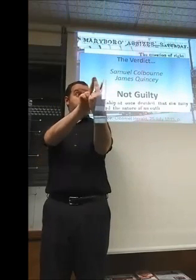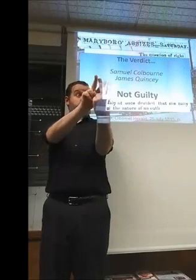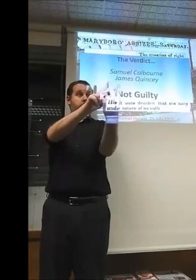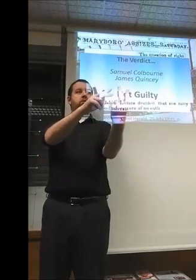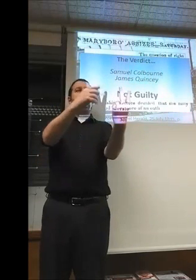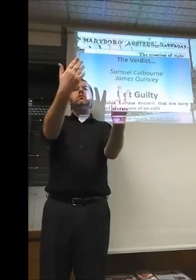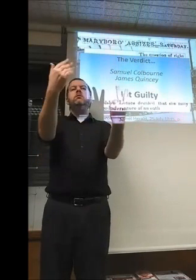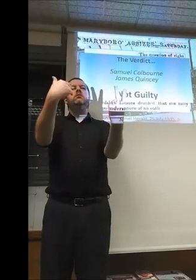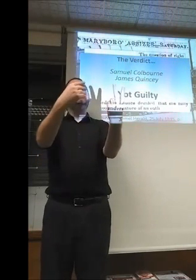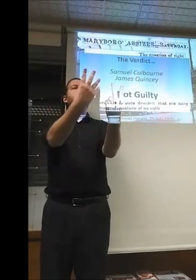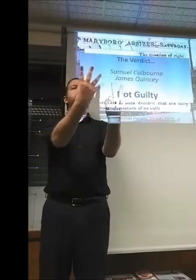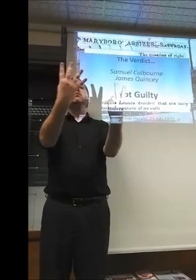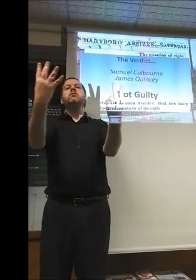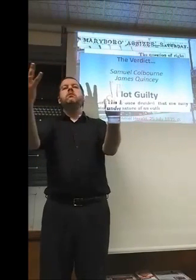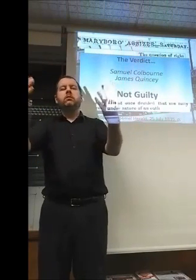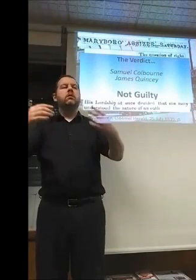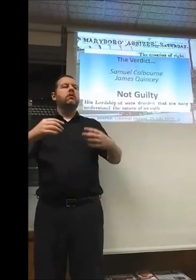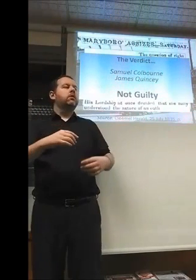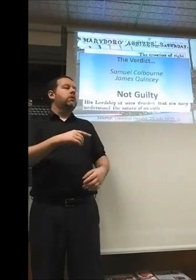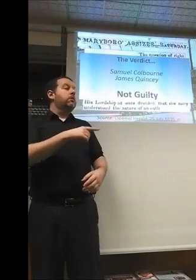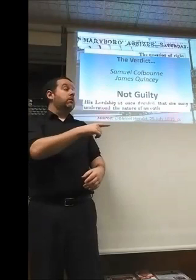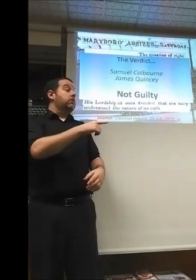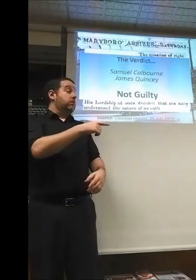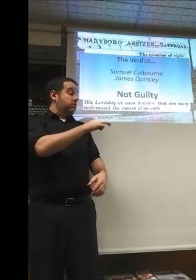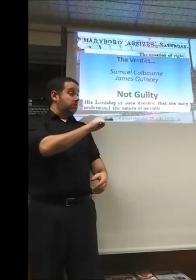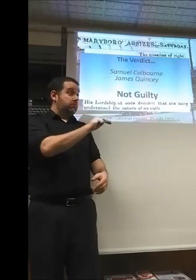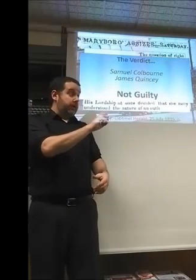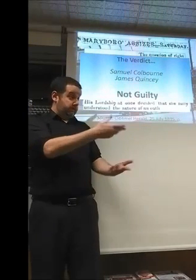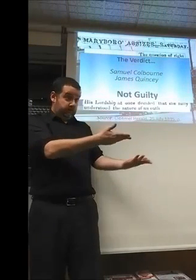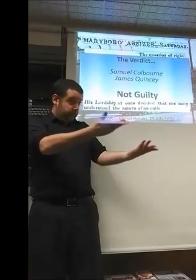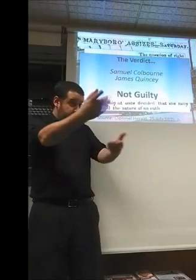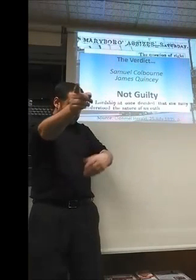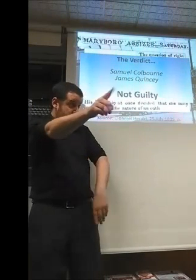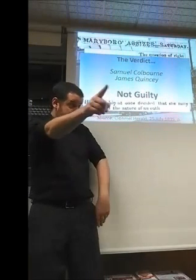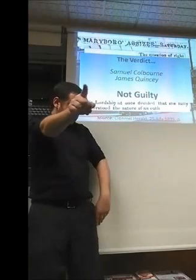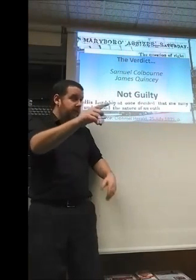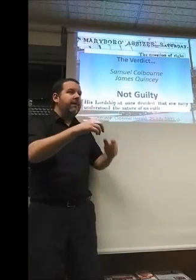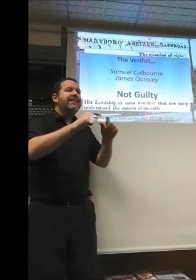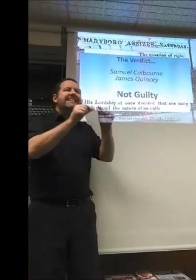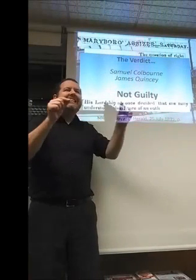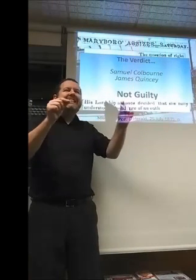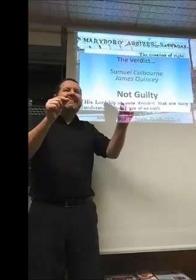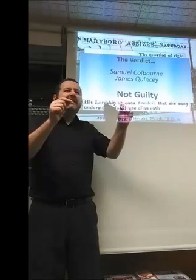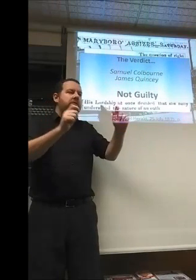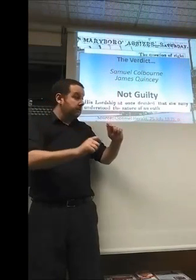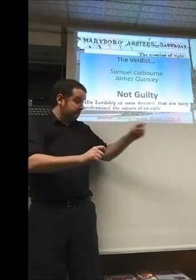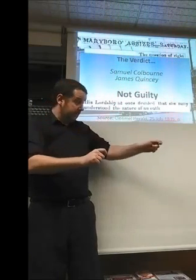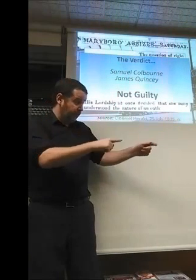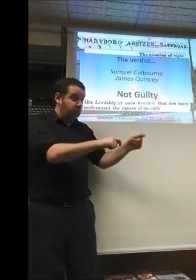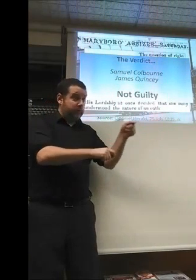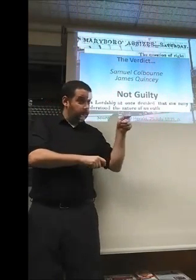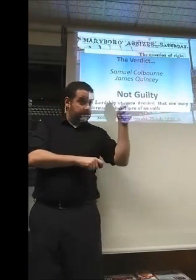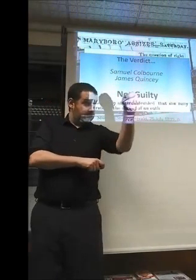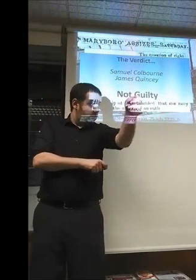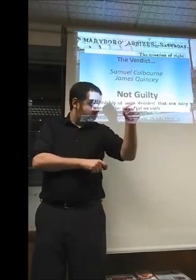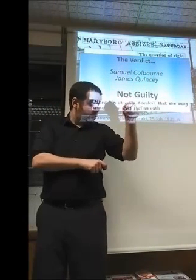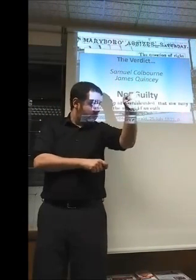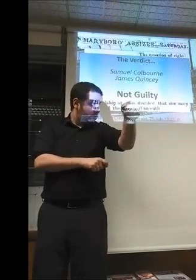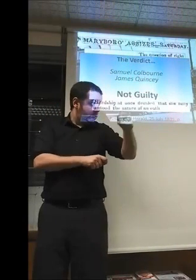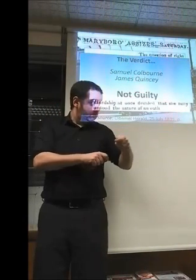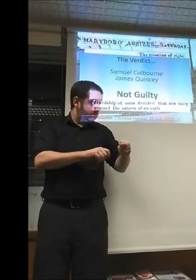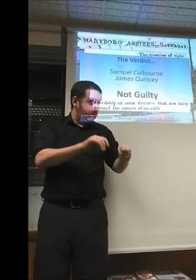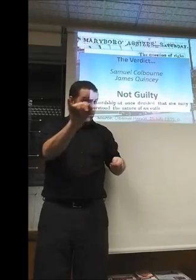to school he was never educated he was completely illiterate didn’t even know his abc’s,